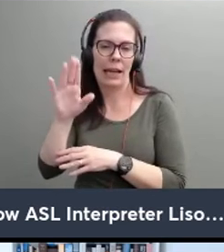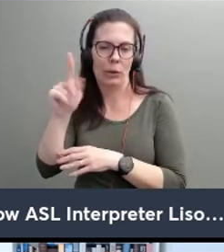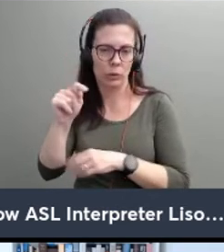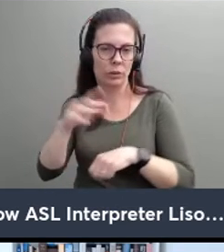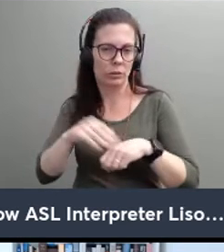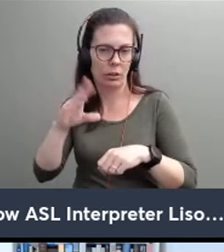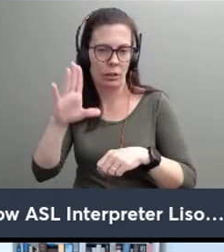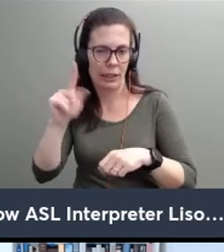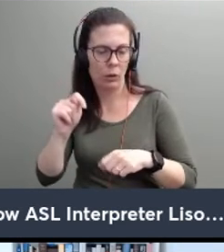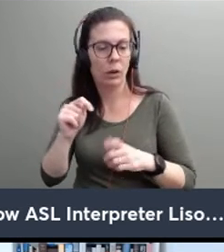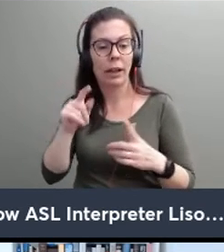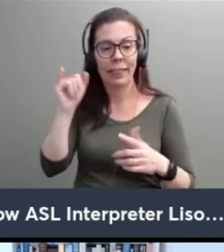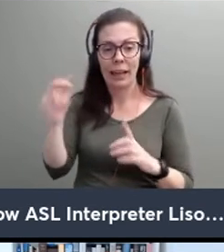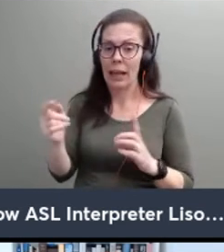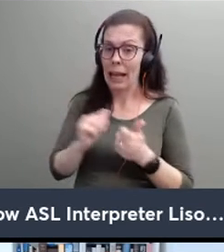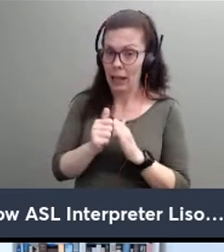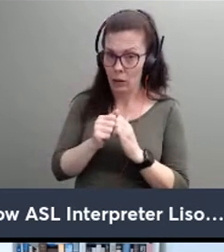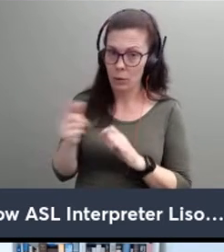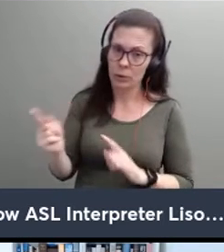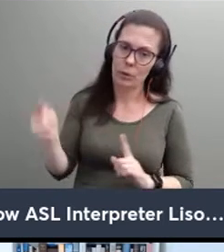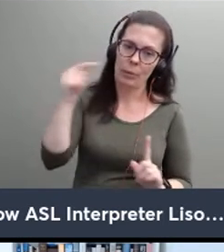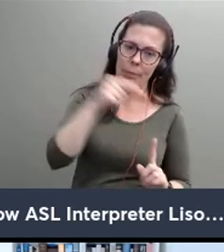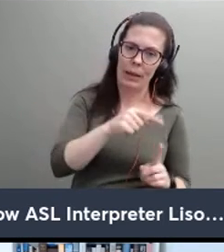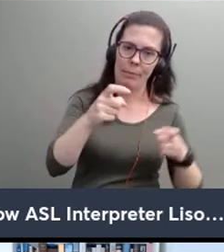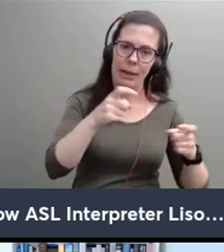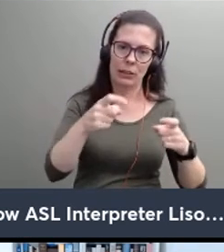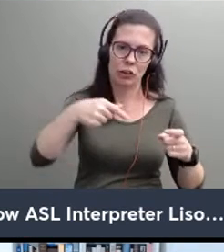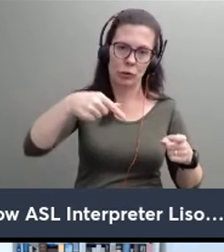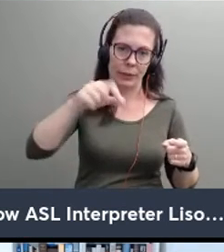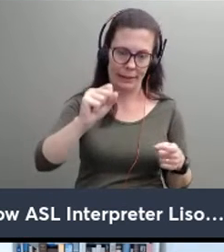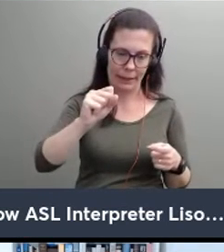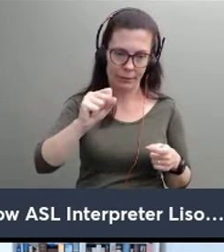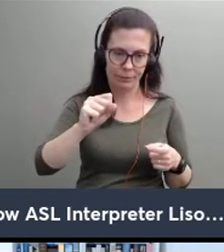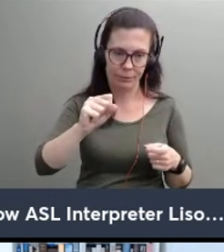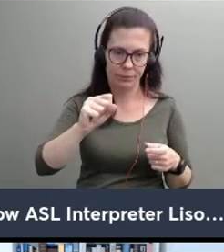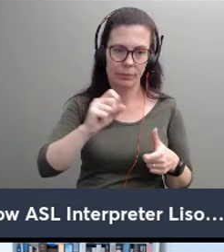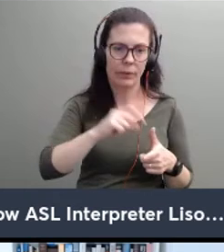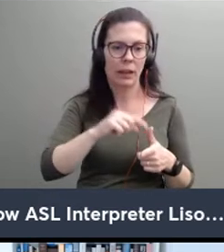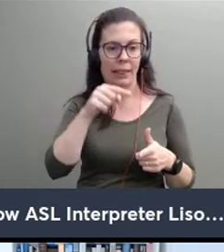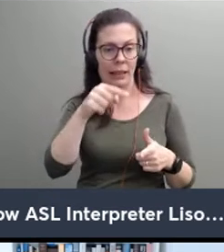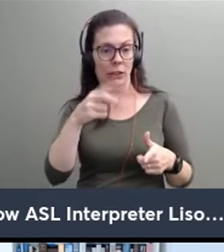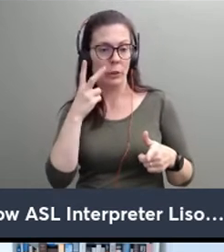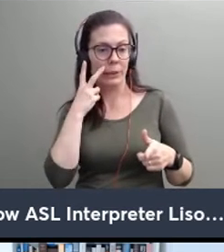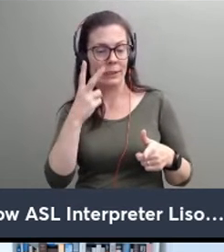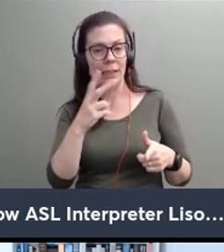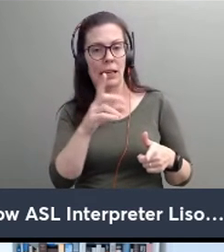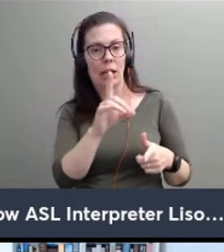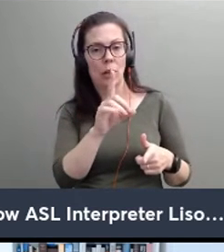go back to Manage QuickSight. And in this, you see domains and embedding.